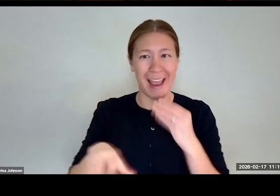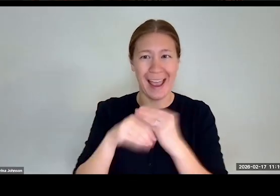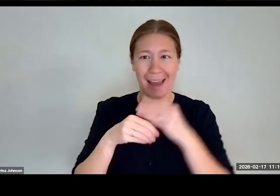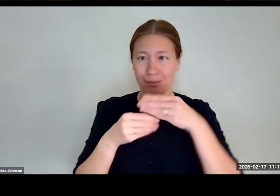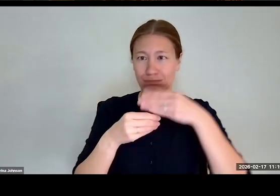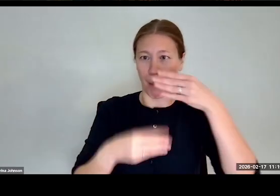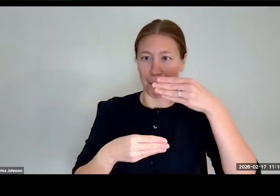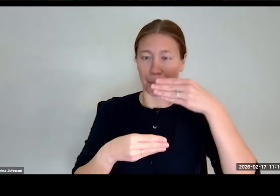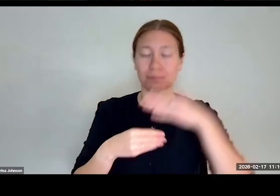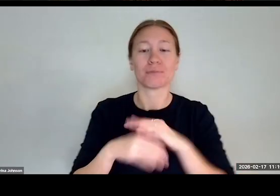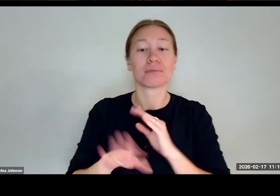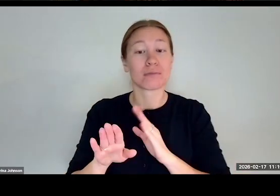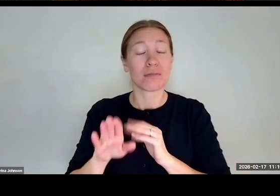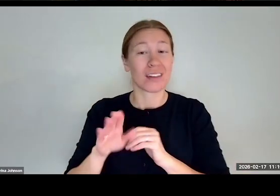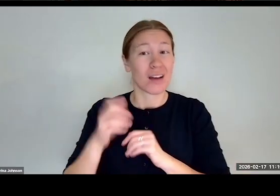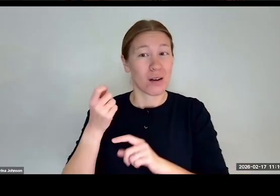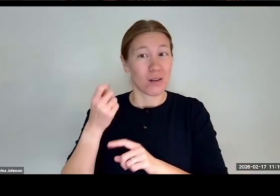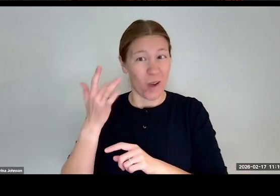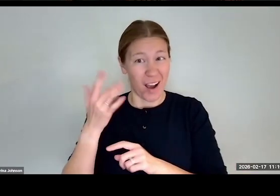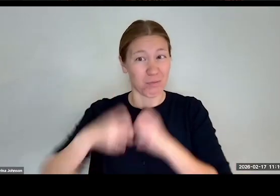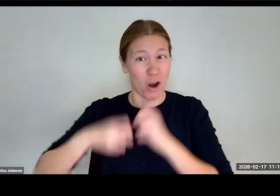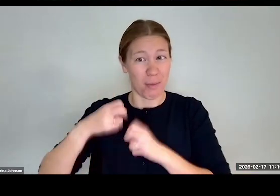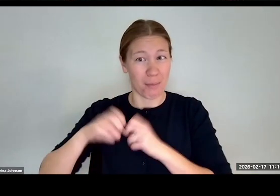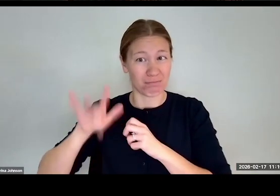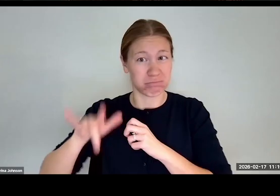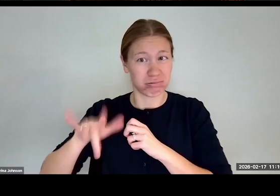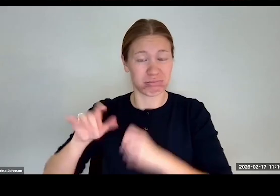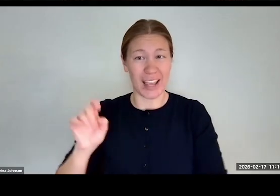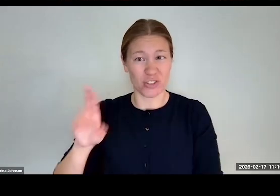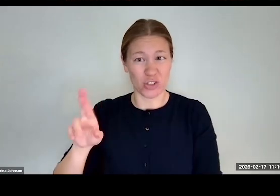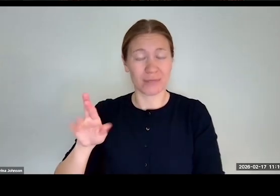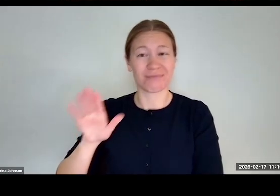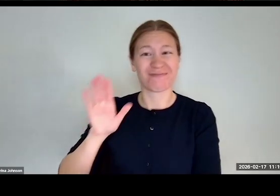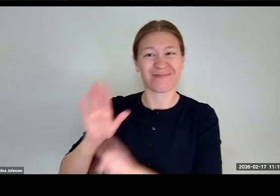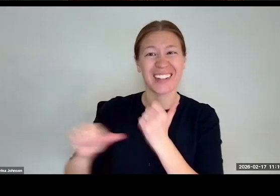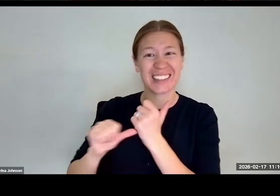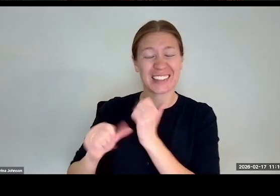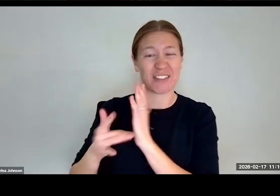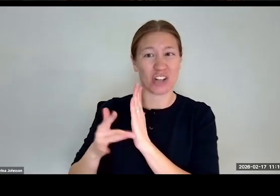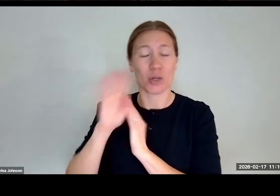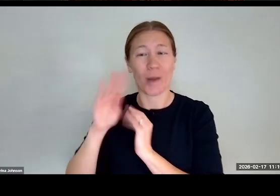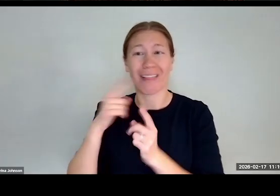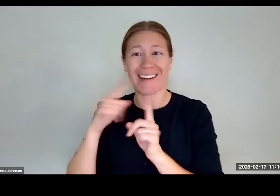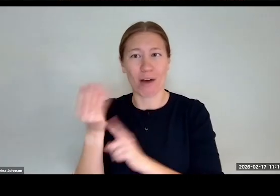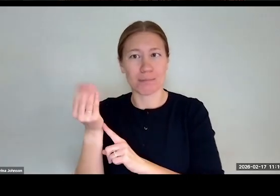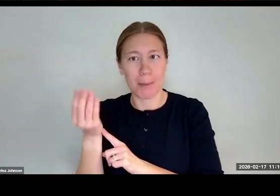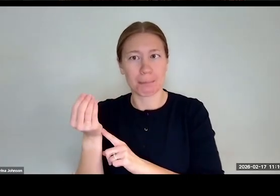to break up your paragraphs is that that's going to be encountered by assistive technology as a blank and it will be announced as a blank.